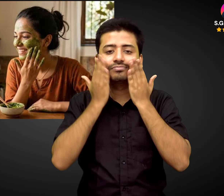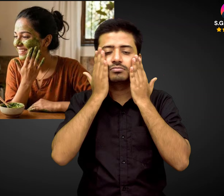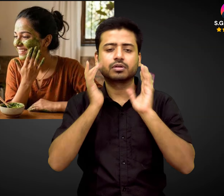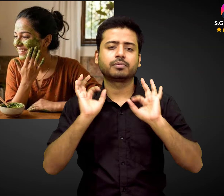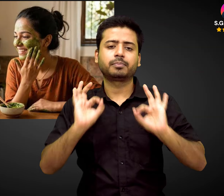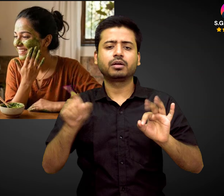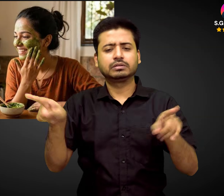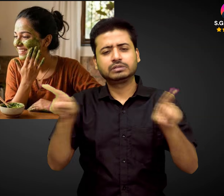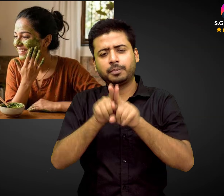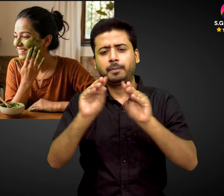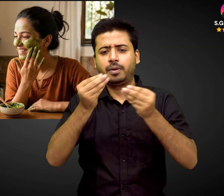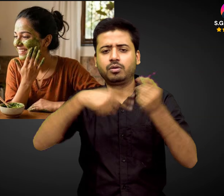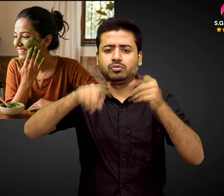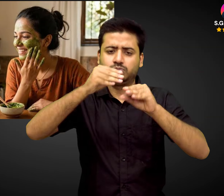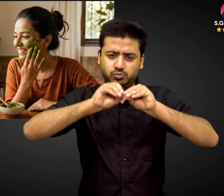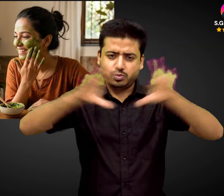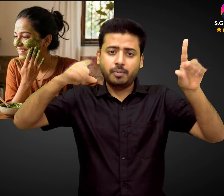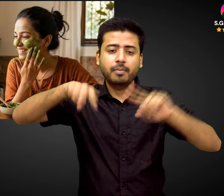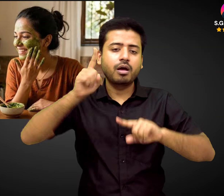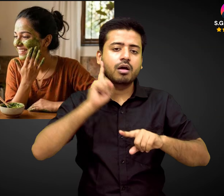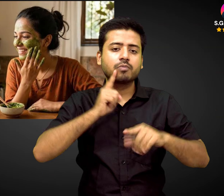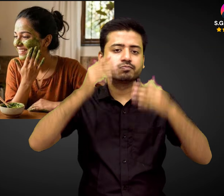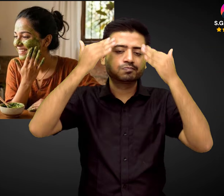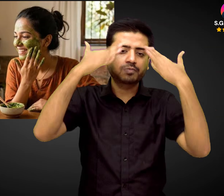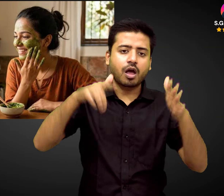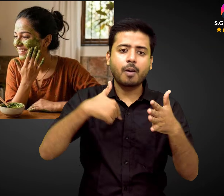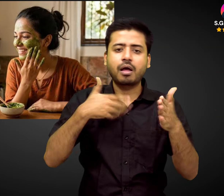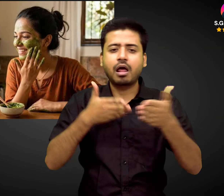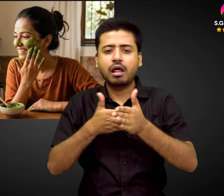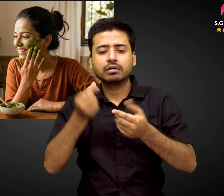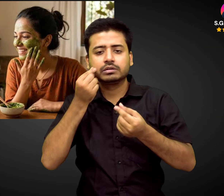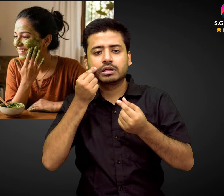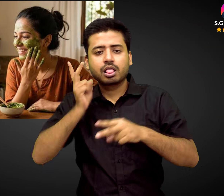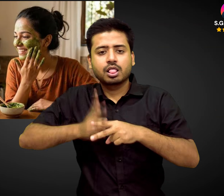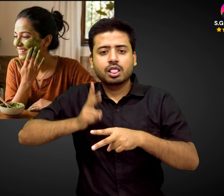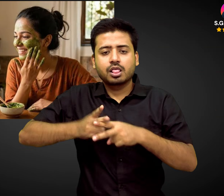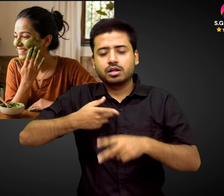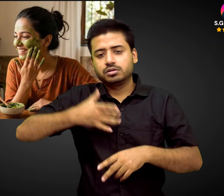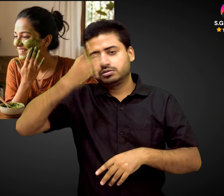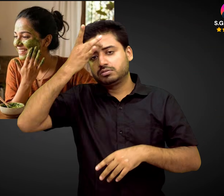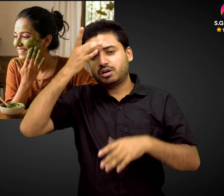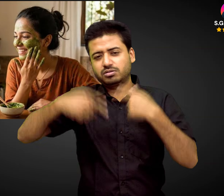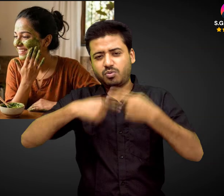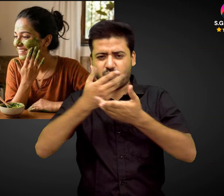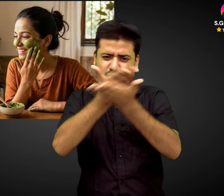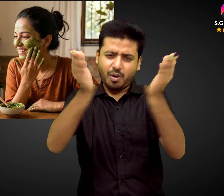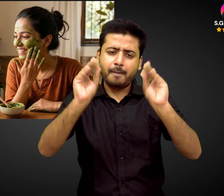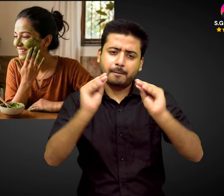to acne prone zones like the jawline, chin, and forehead. It is absolutely critical to avoid the